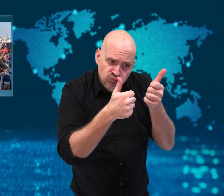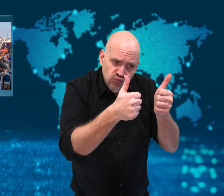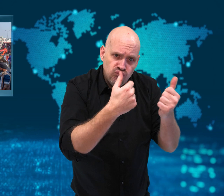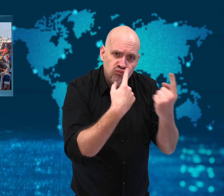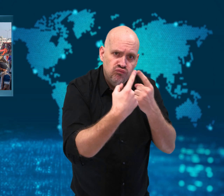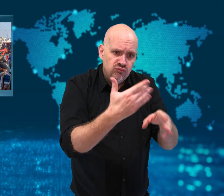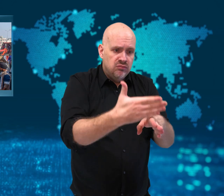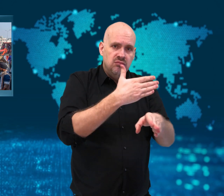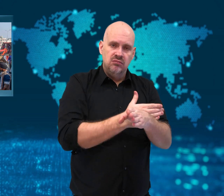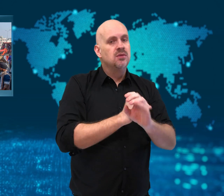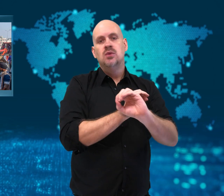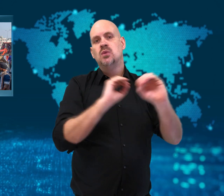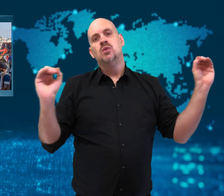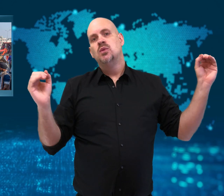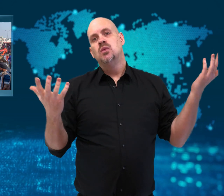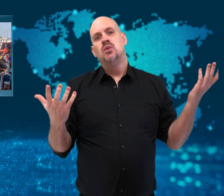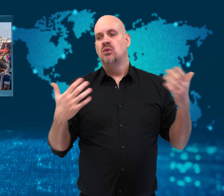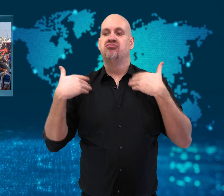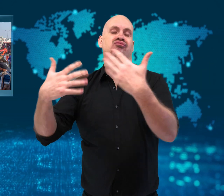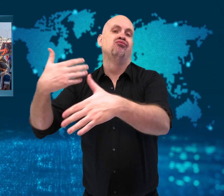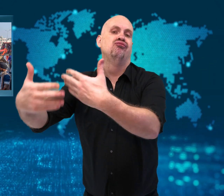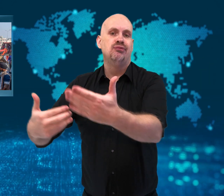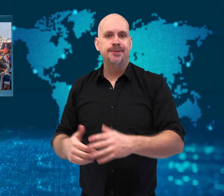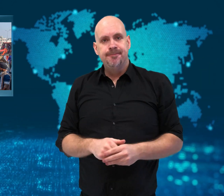before passing the laws.